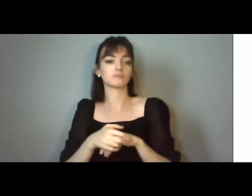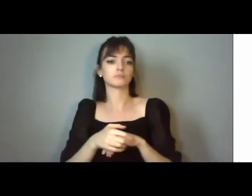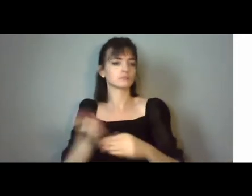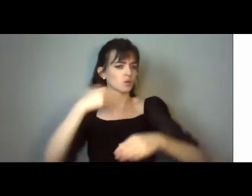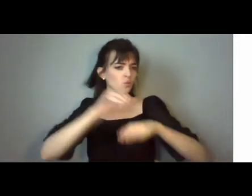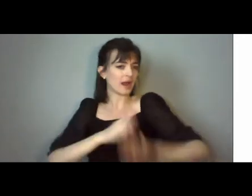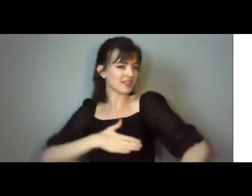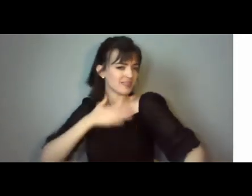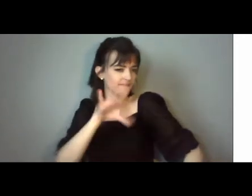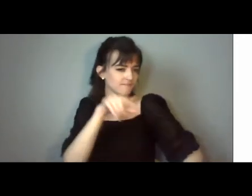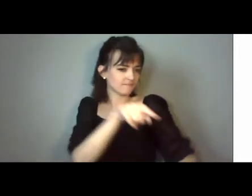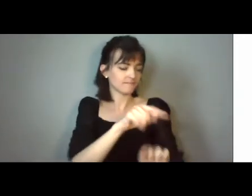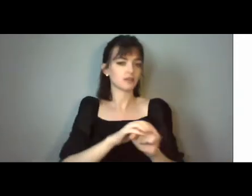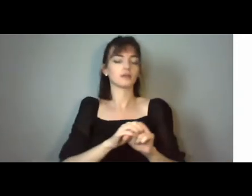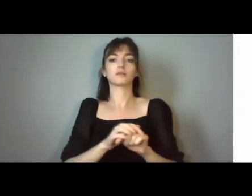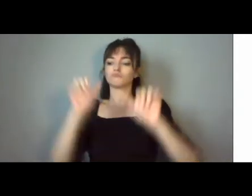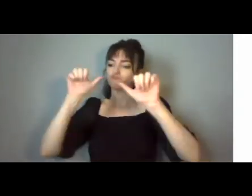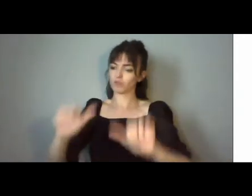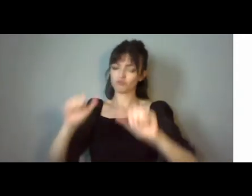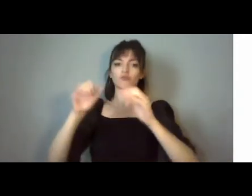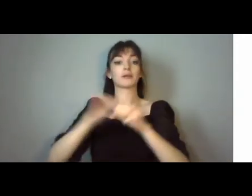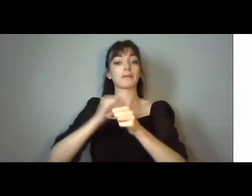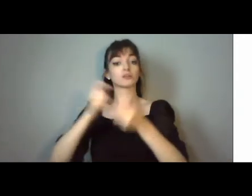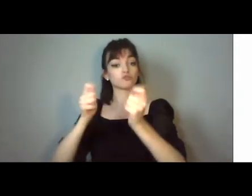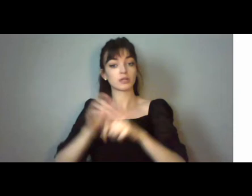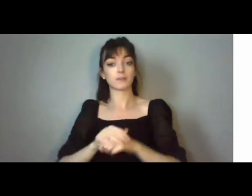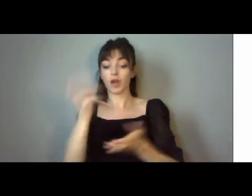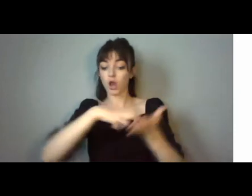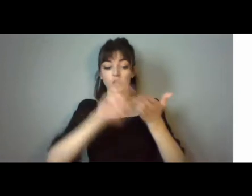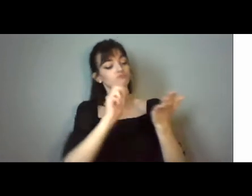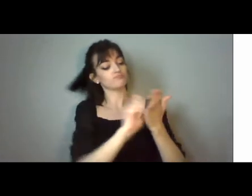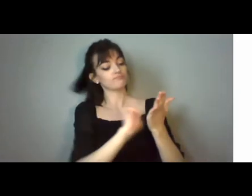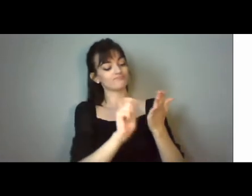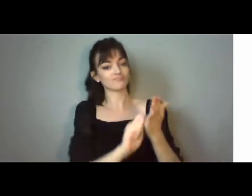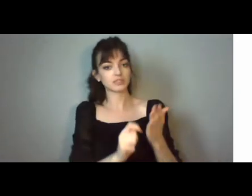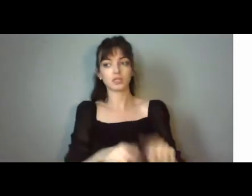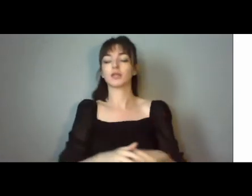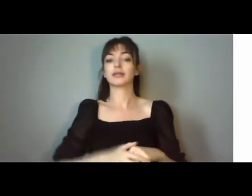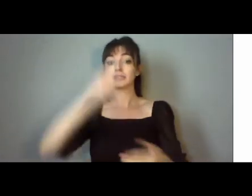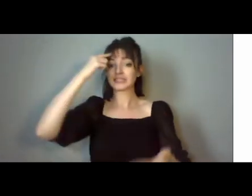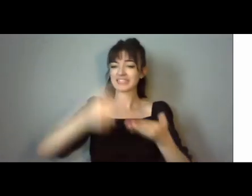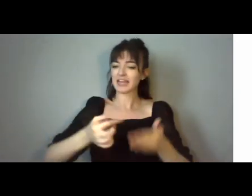medical treatment; entering into contracts; deciding whether to have children and how many